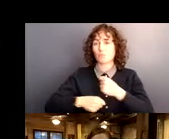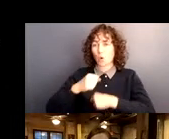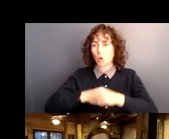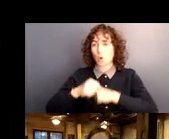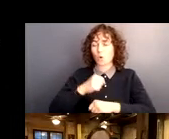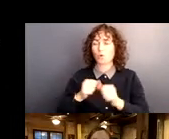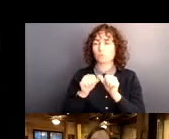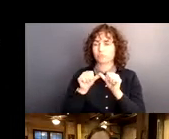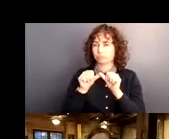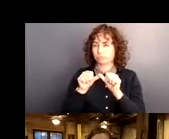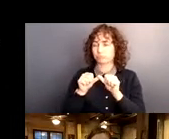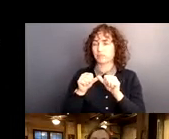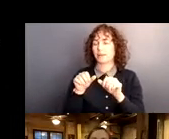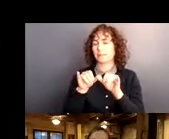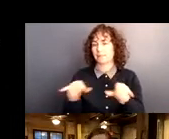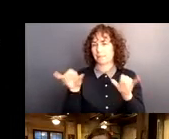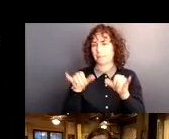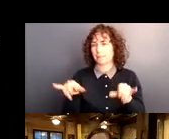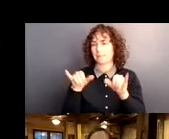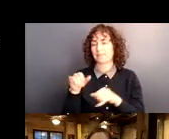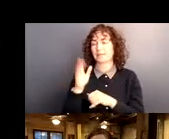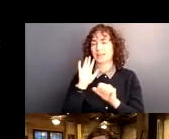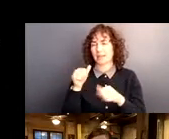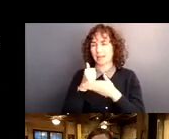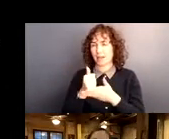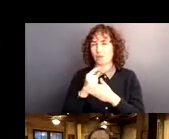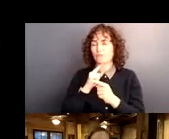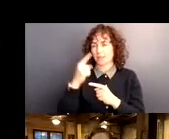with a steady beat can help regulate the mind and body.